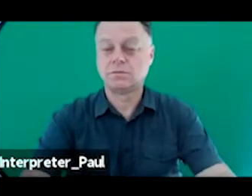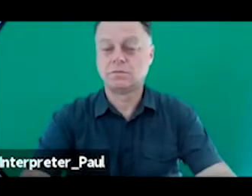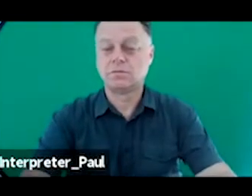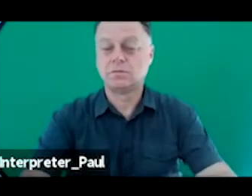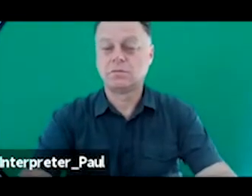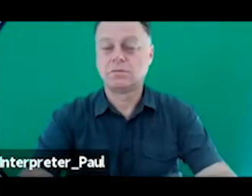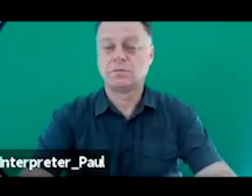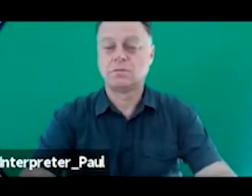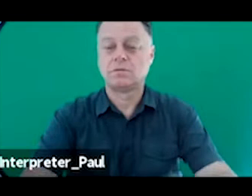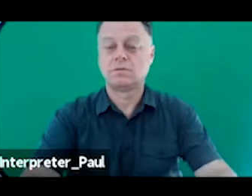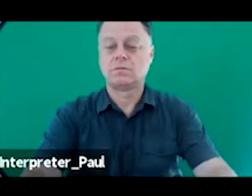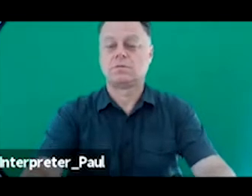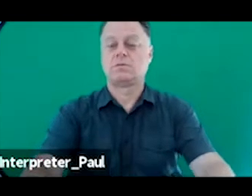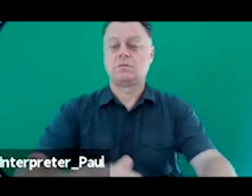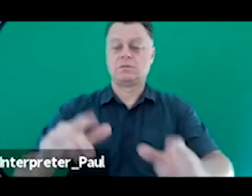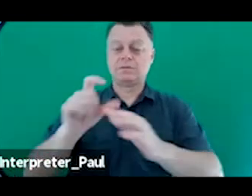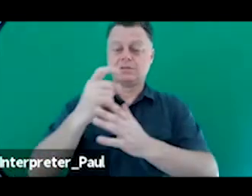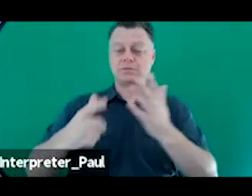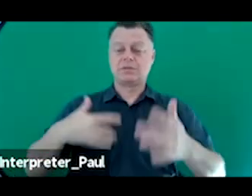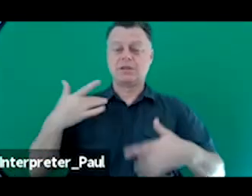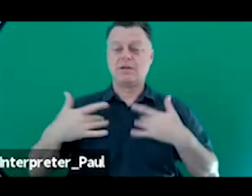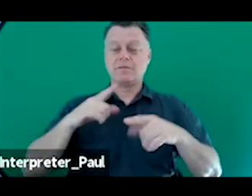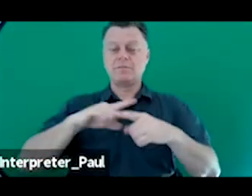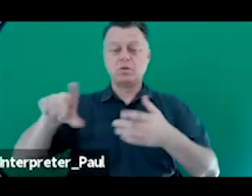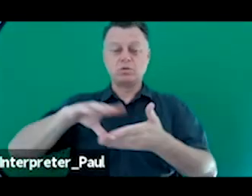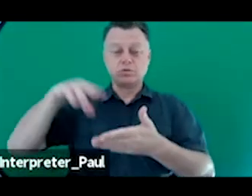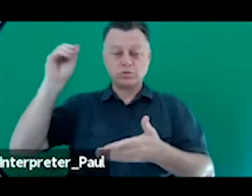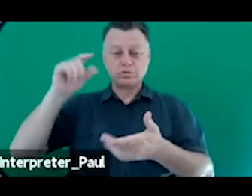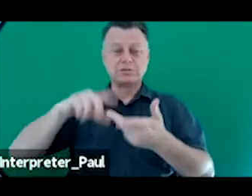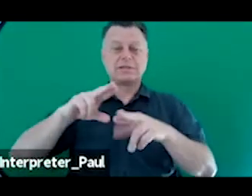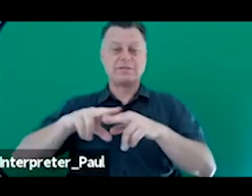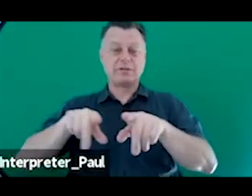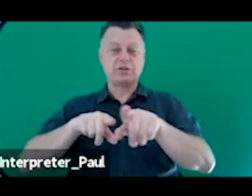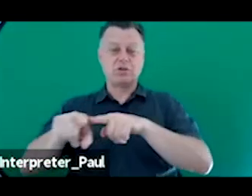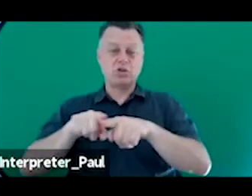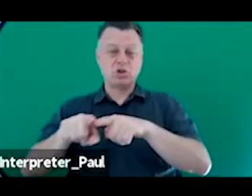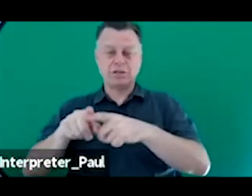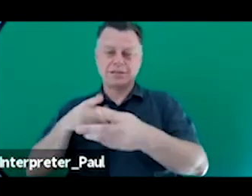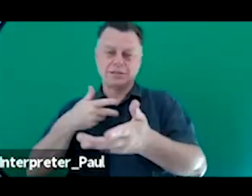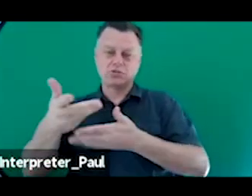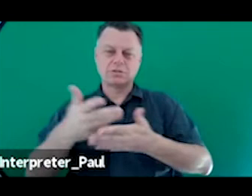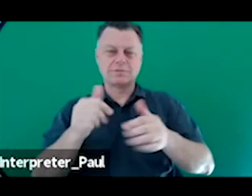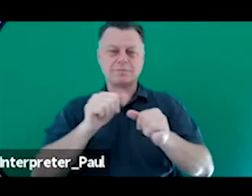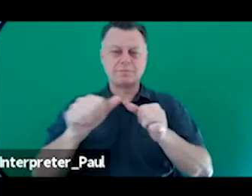most of those students, if the learning interactions were designed more inclusively,